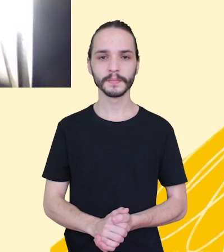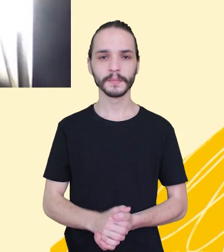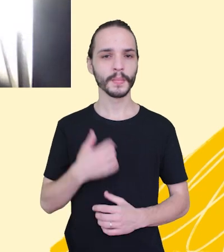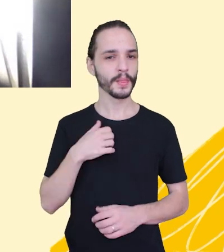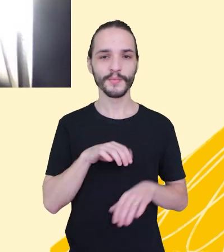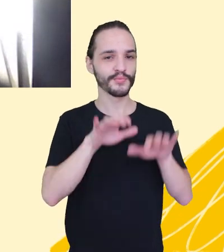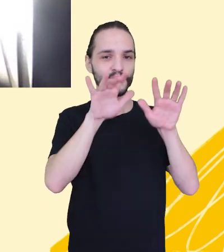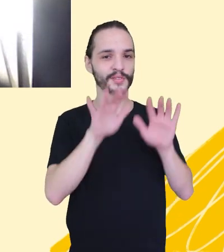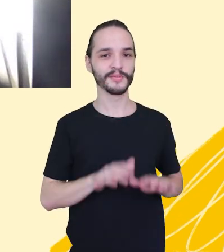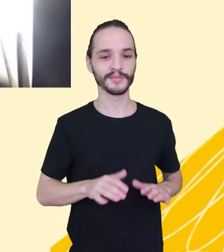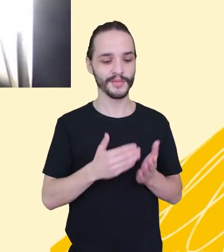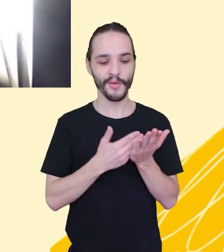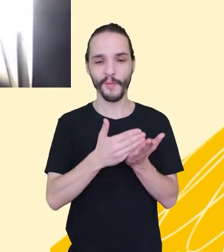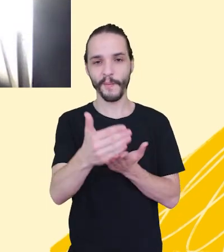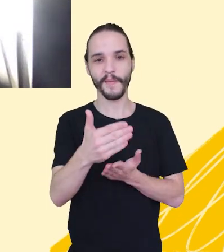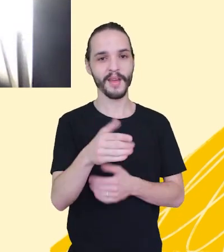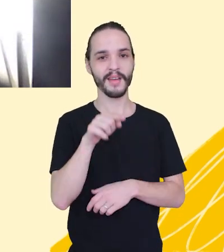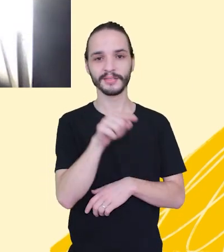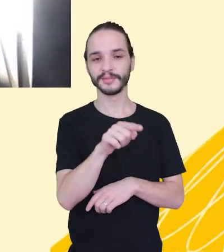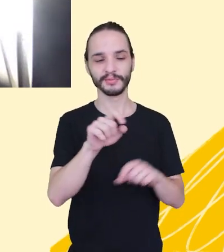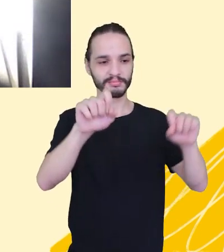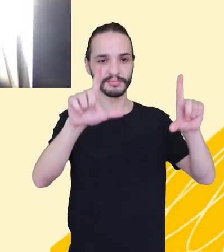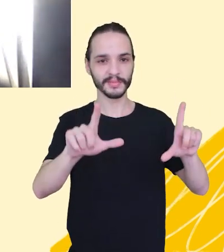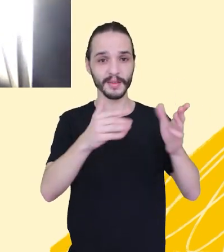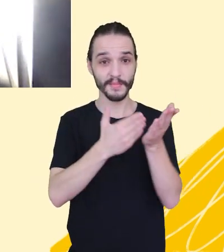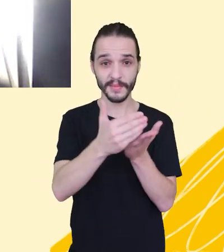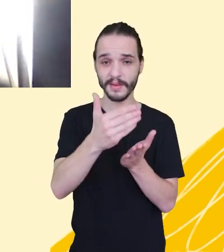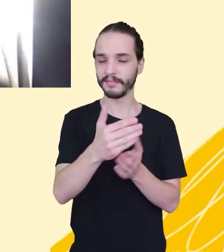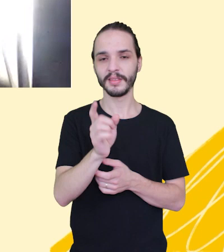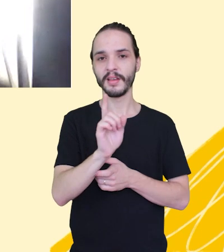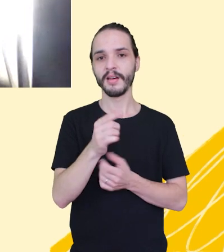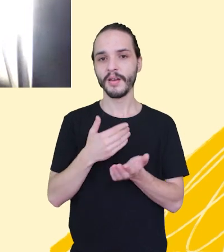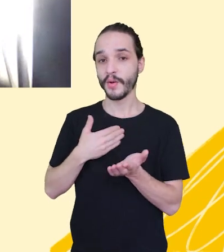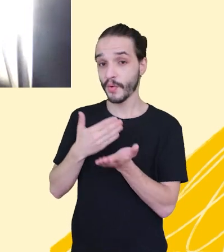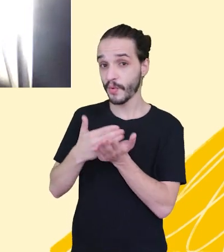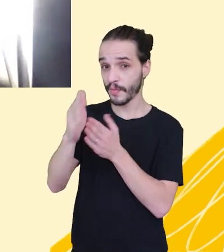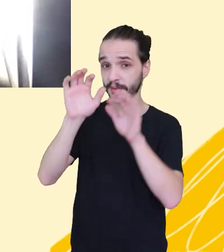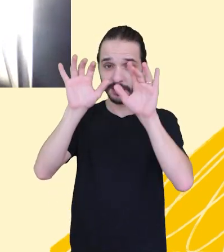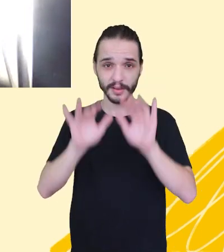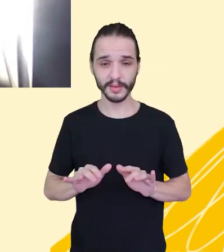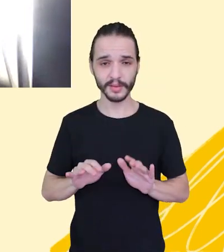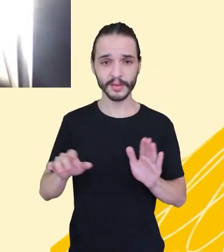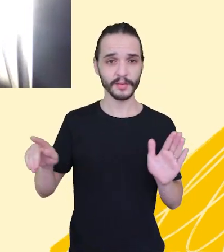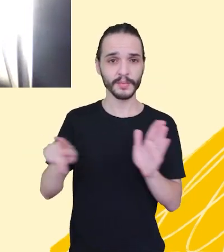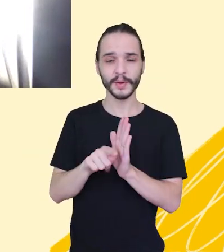I started writing the script with the coming back of the boy.